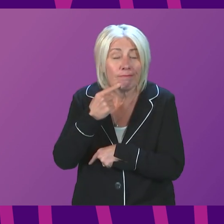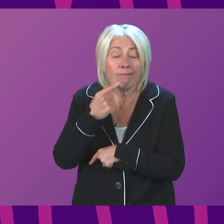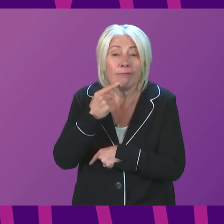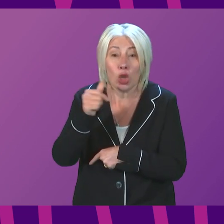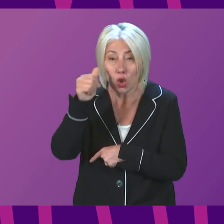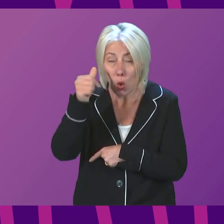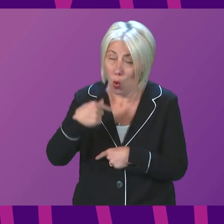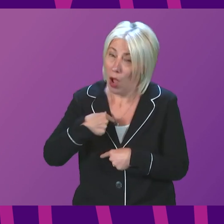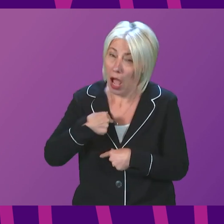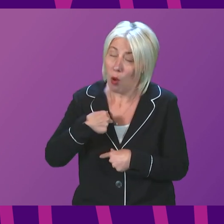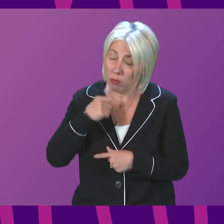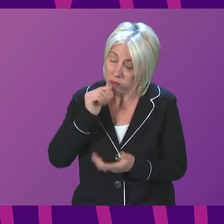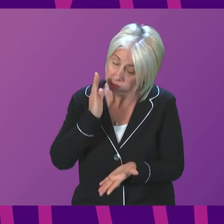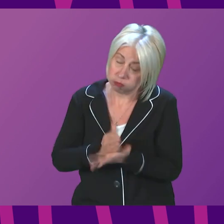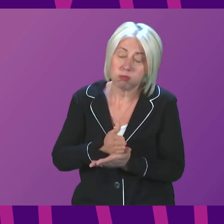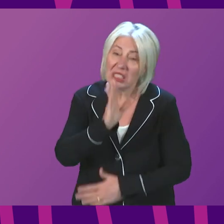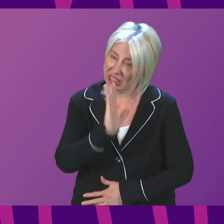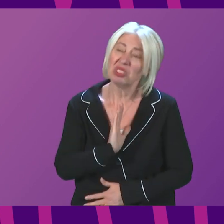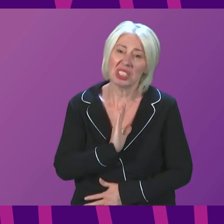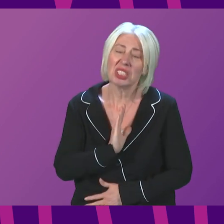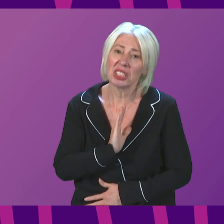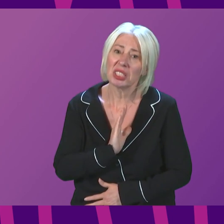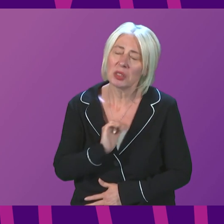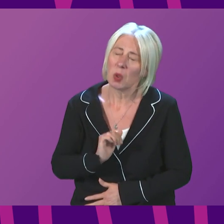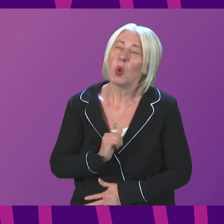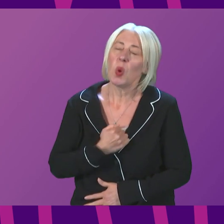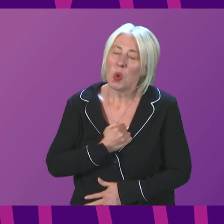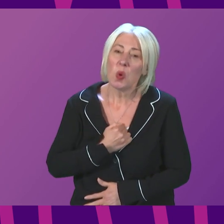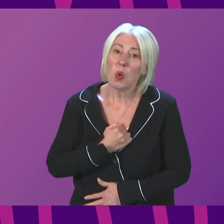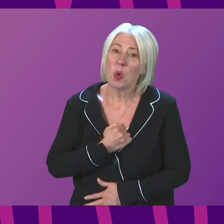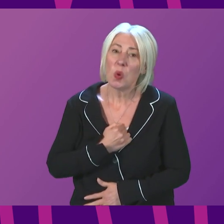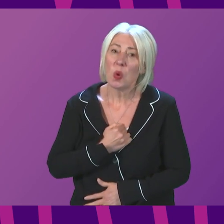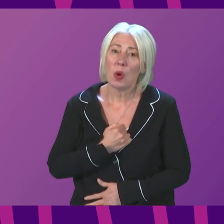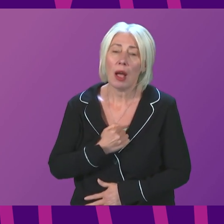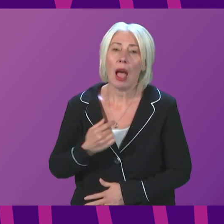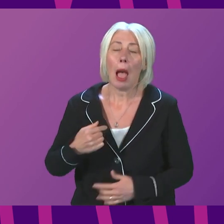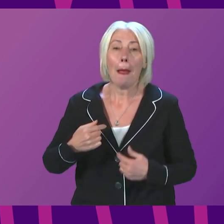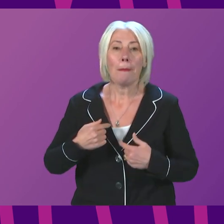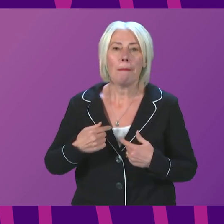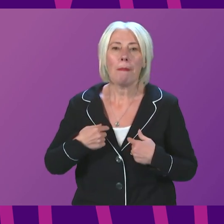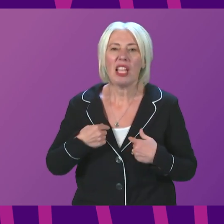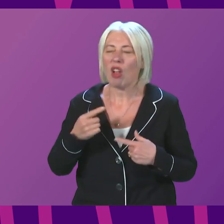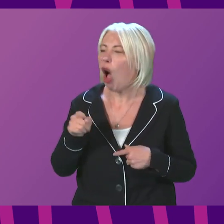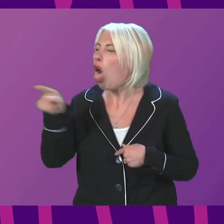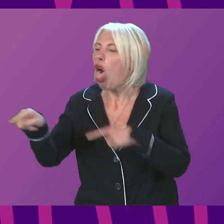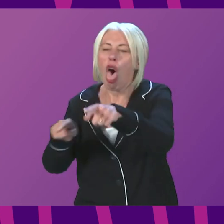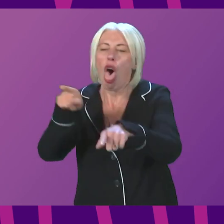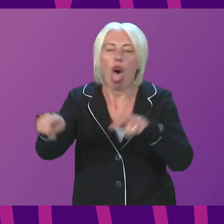extremely seriously. I do not think that they will have heard me try to make it all about other parties; they